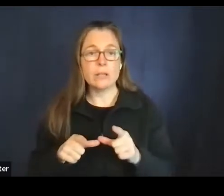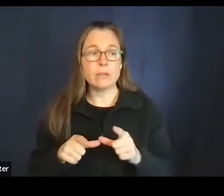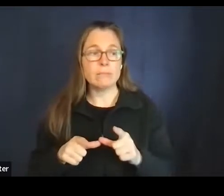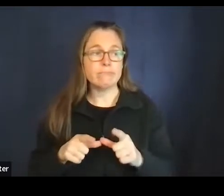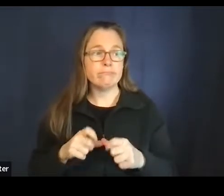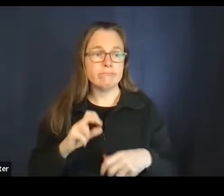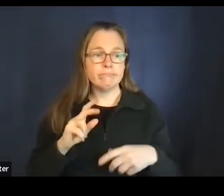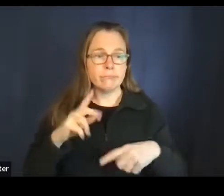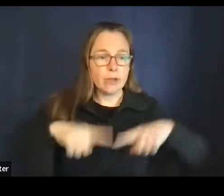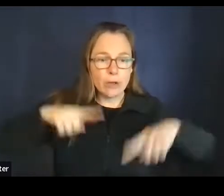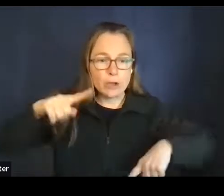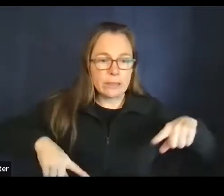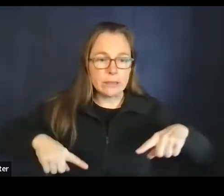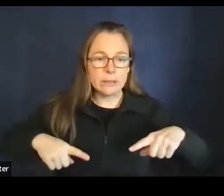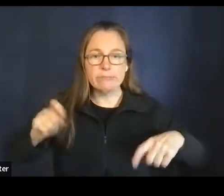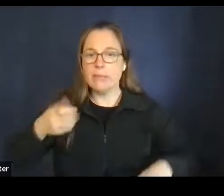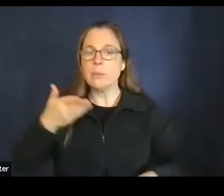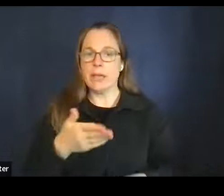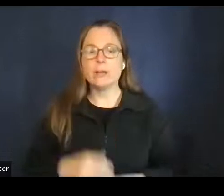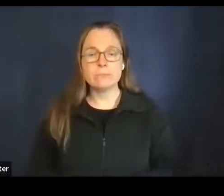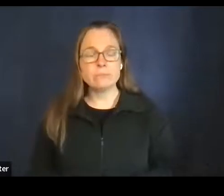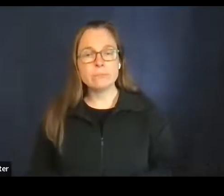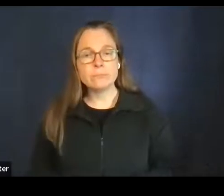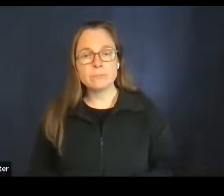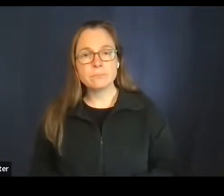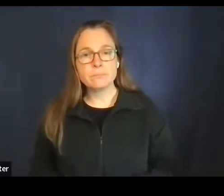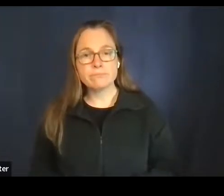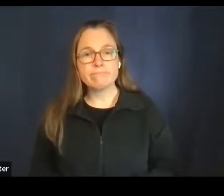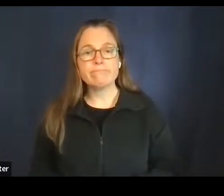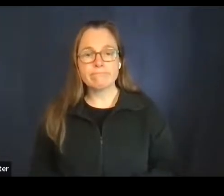There's a diversity there. So that's that's that's the requirement.